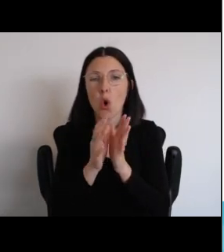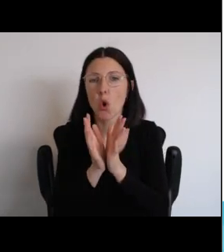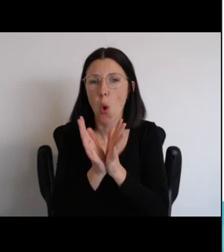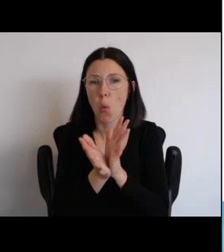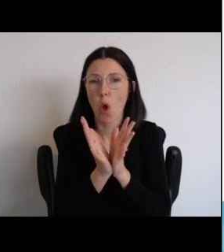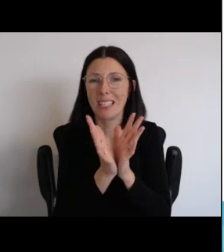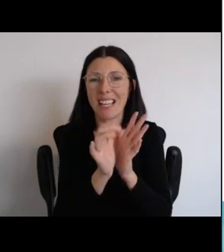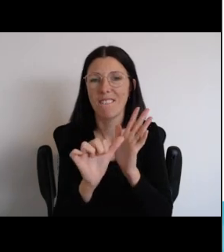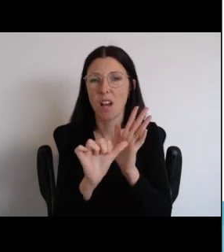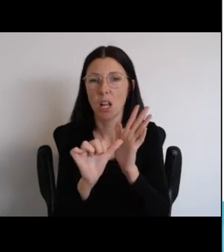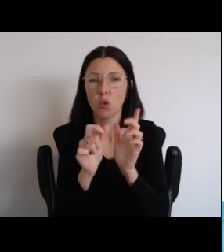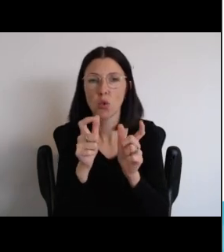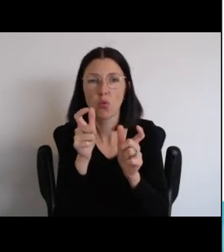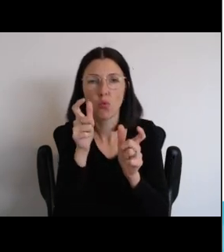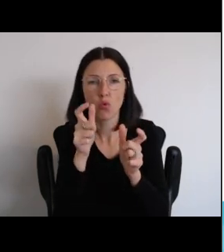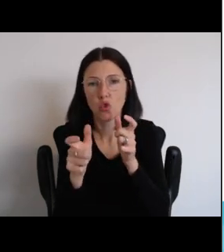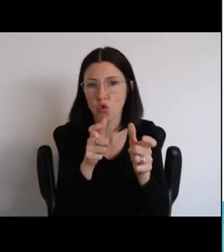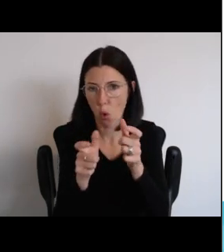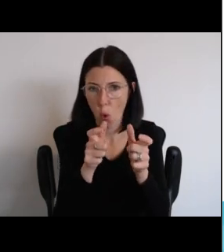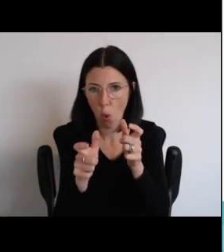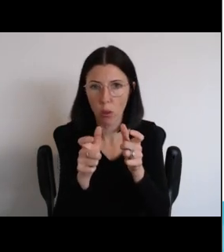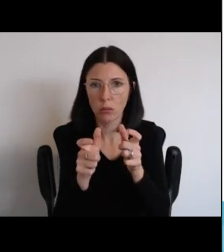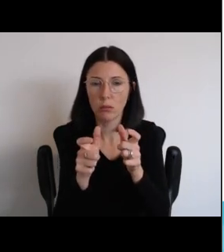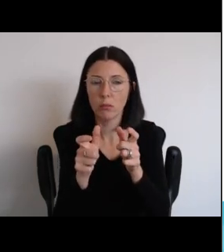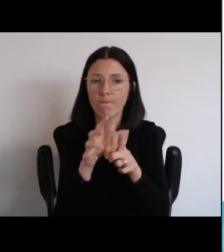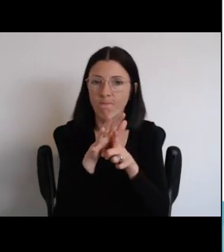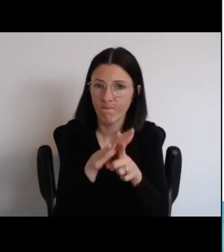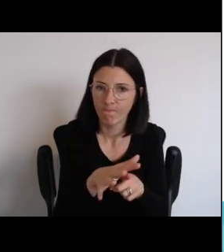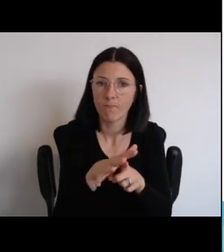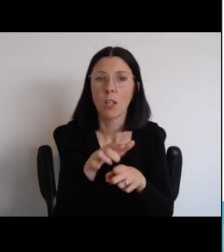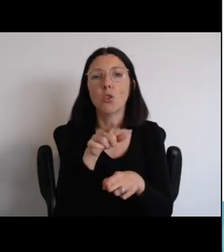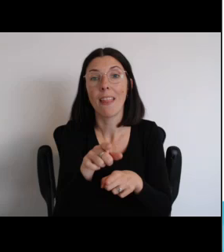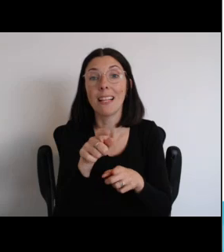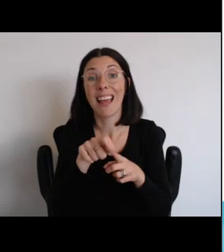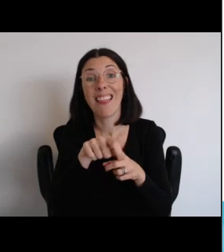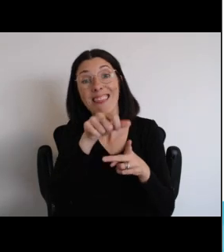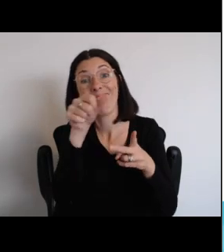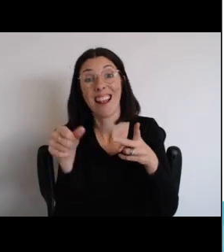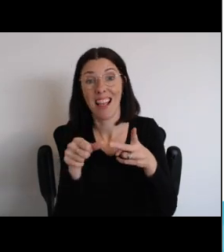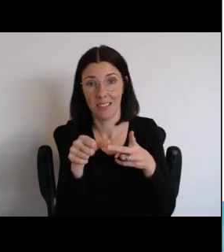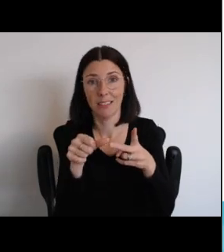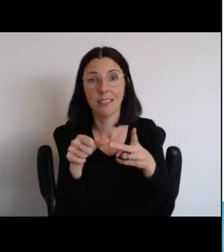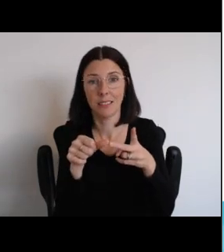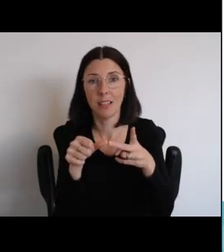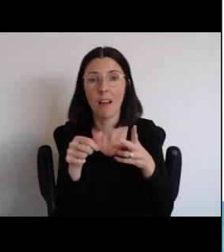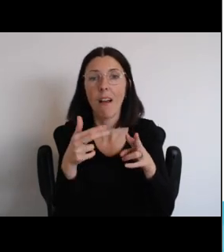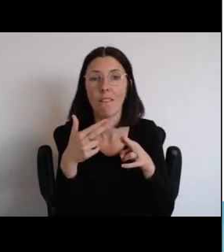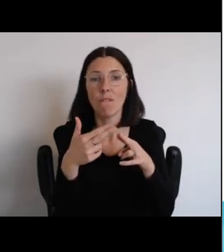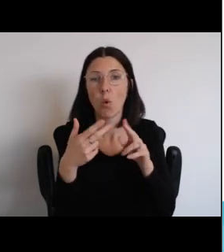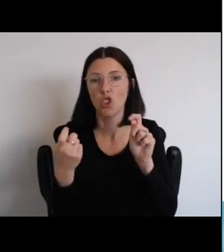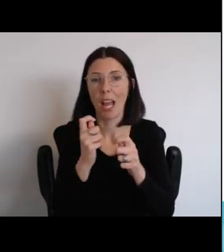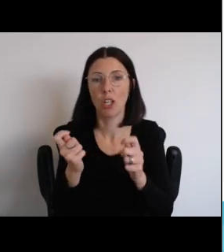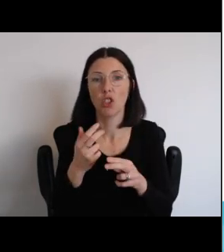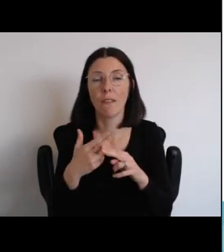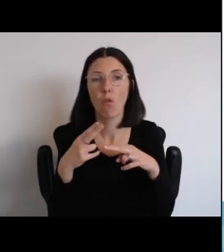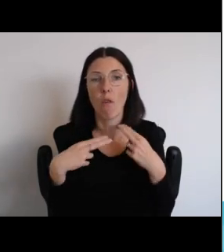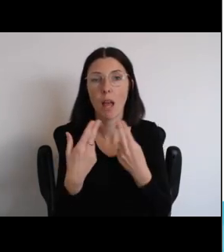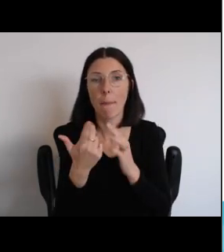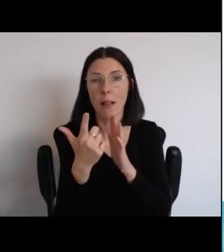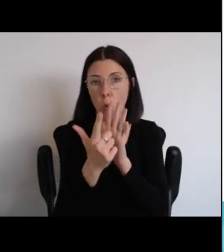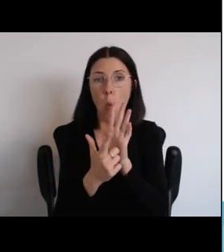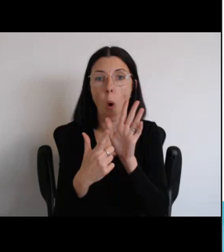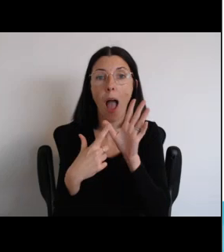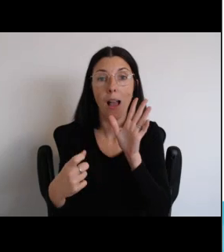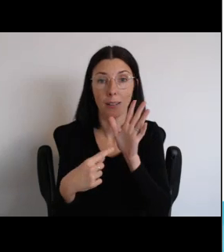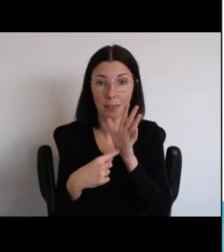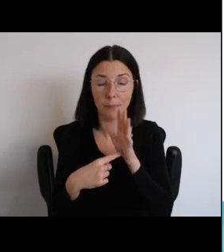of changes to the Family Law Act um and the the next the other part of the um the legislation